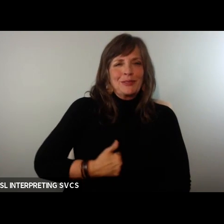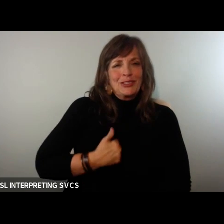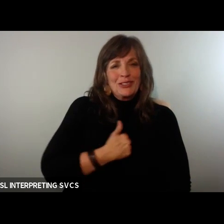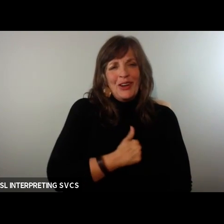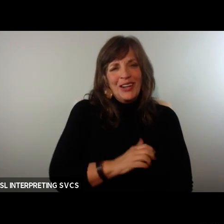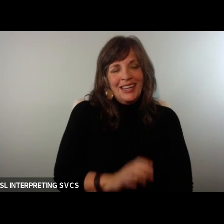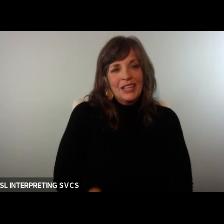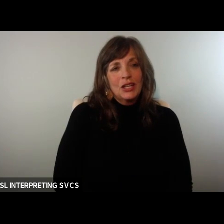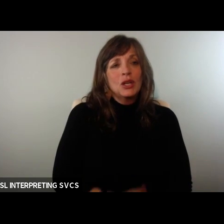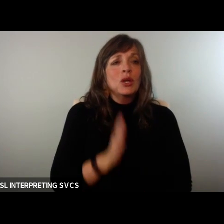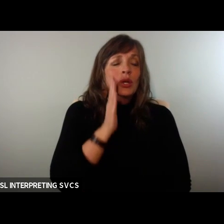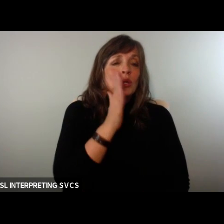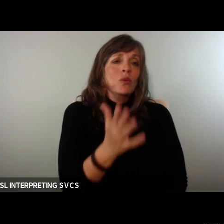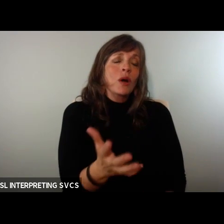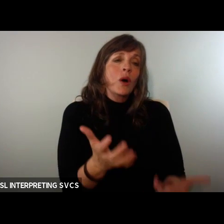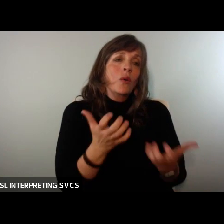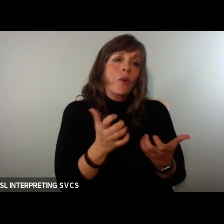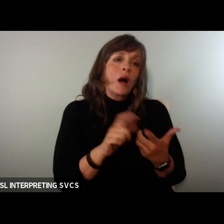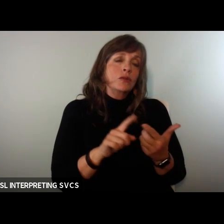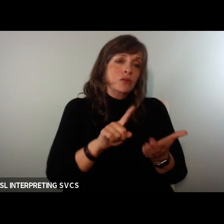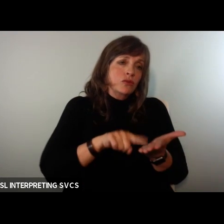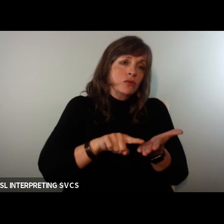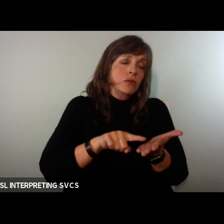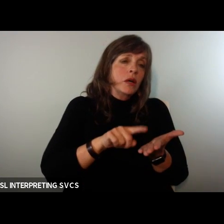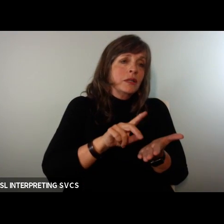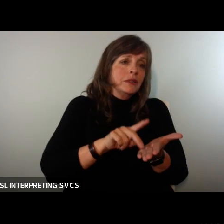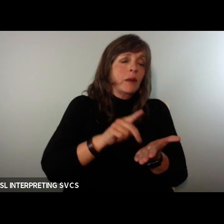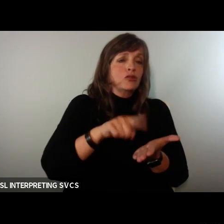you'll want to just double-check your Force Majeure clause.